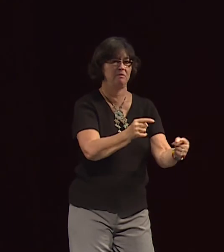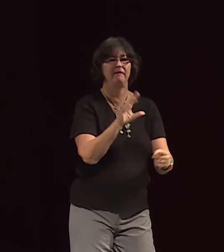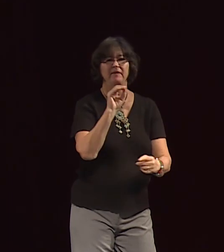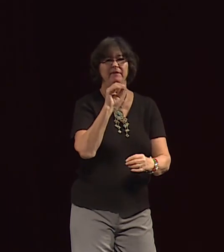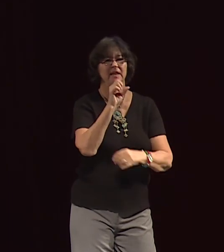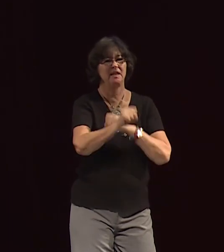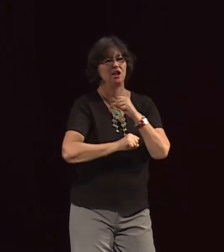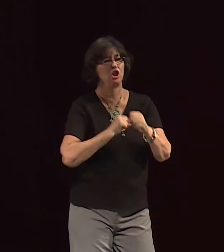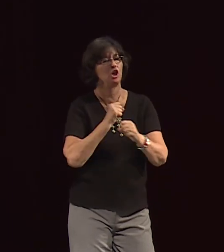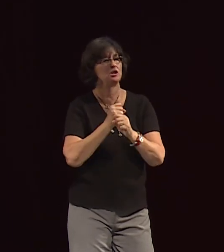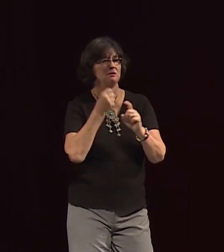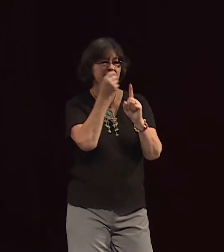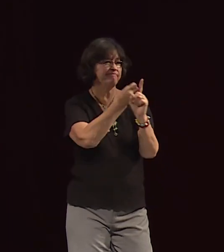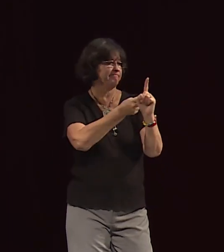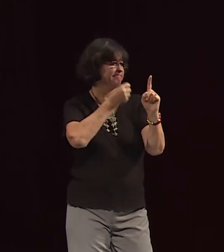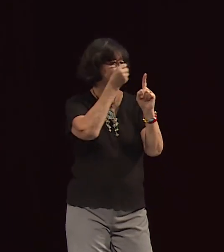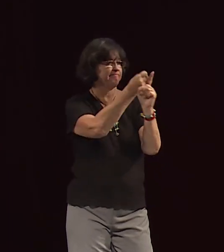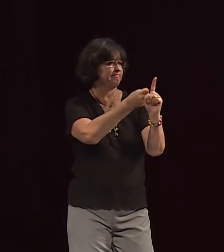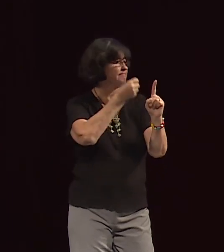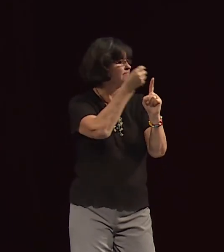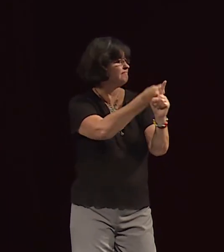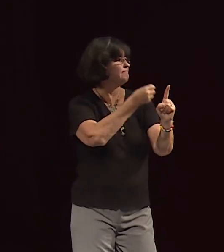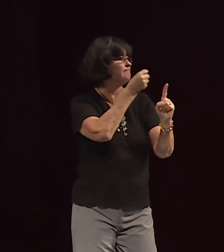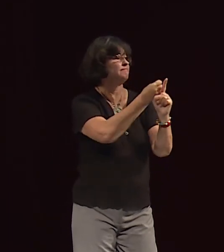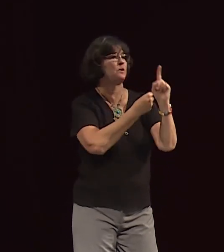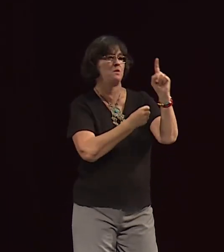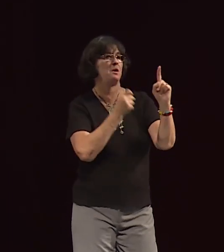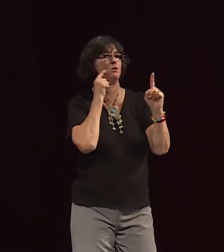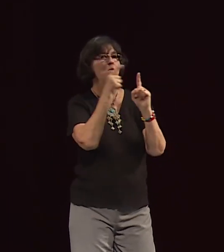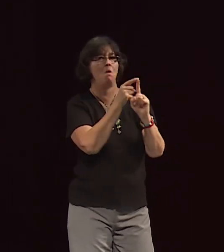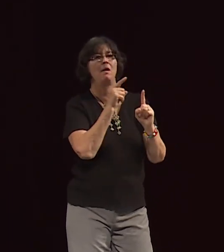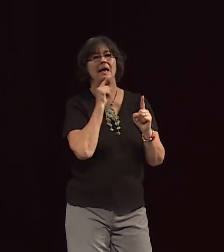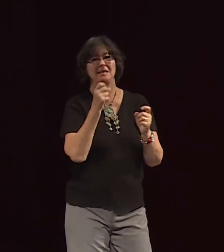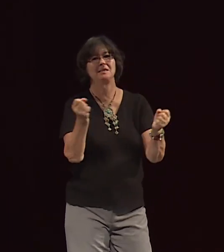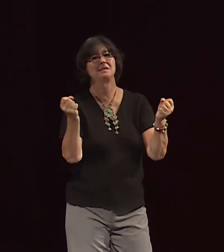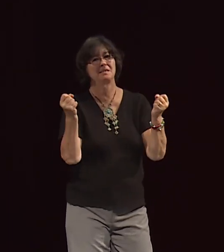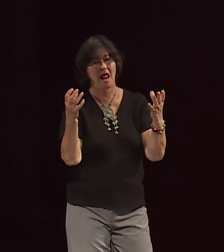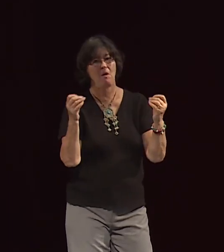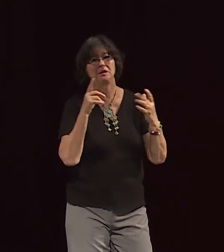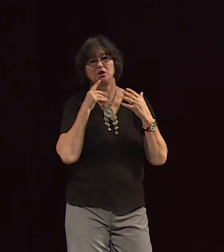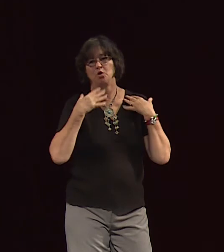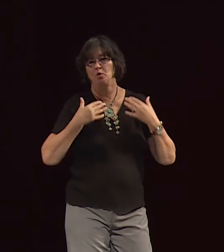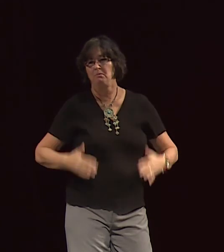of this idea of getting rid and stopping language deprivation.